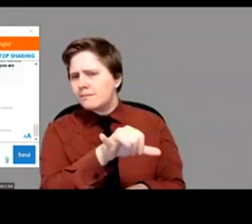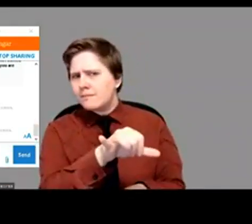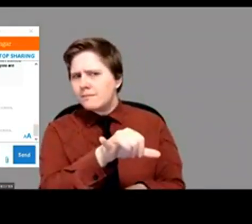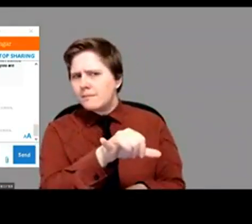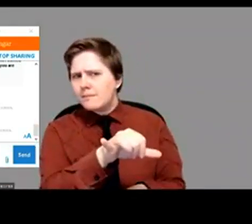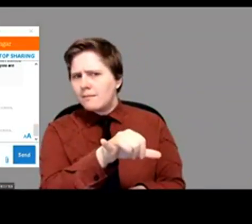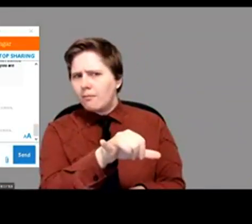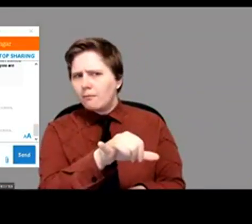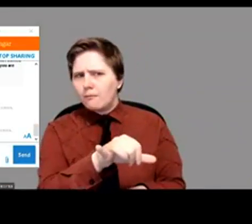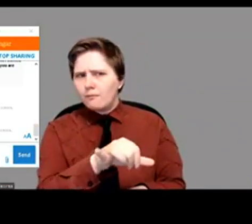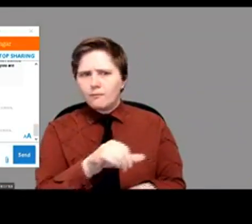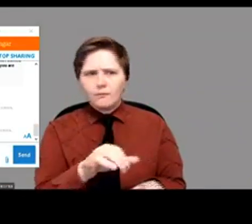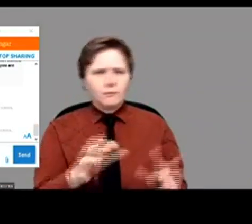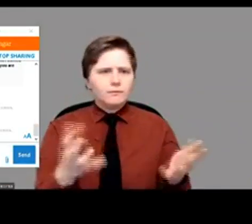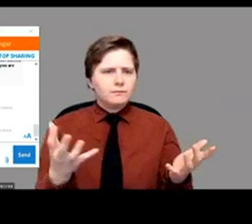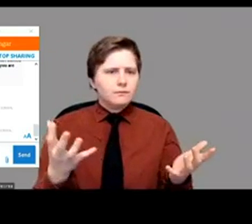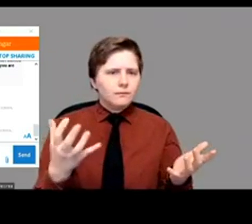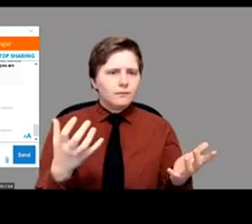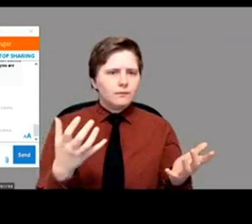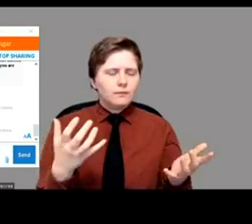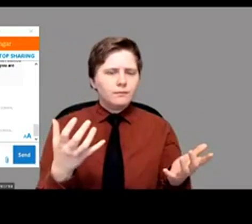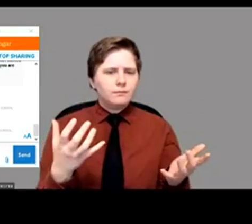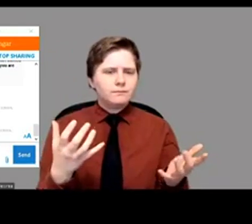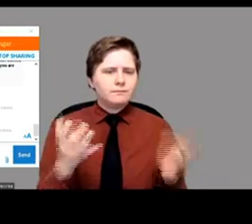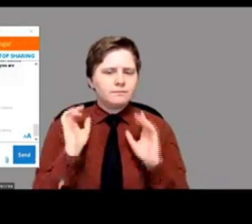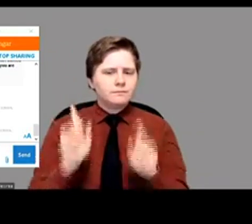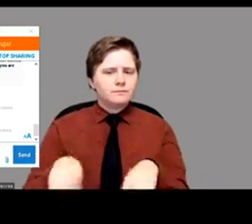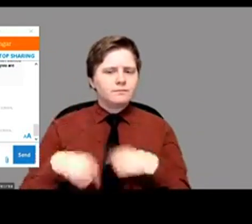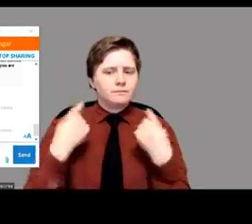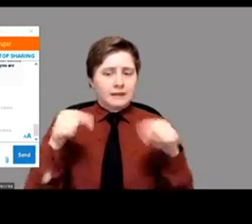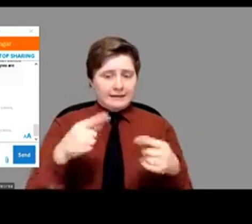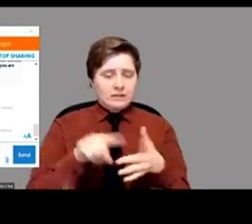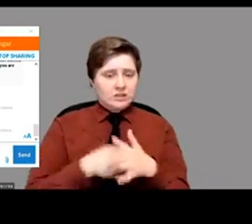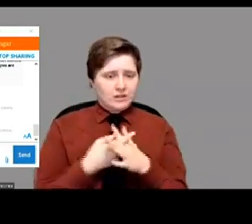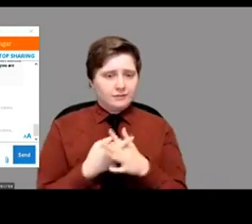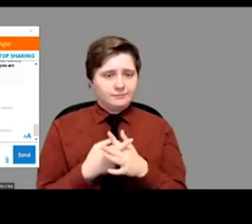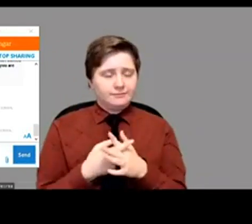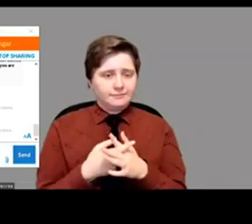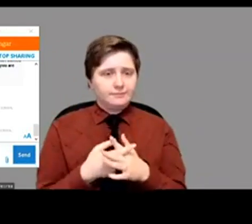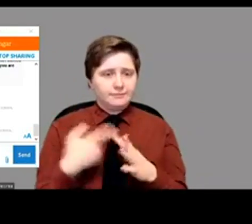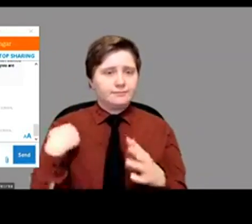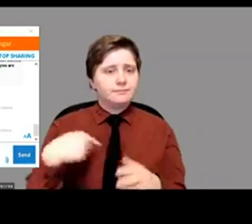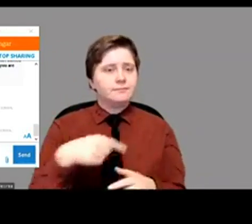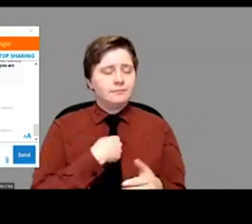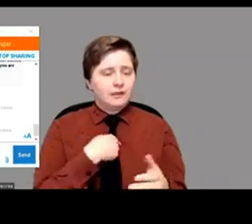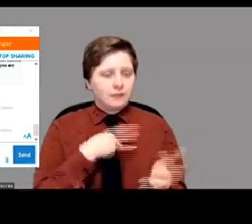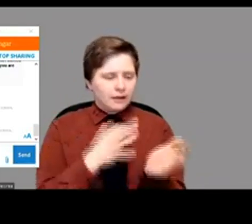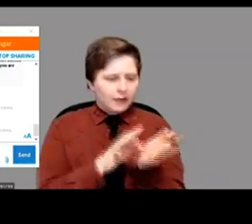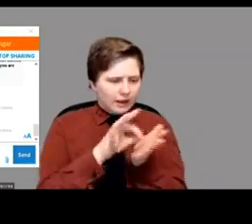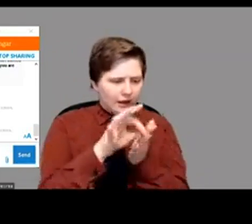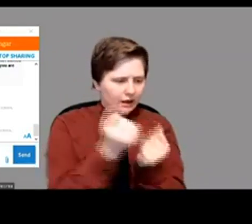We you know, ever since this started we have been counting everything,